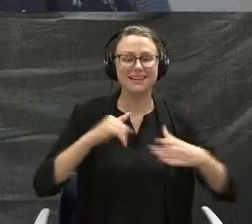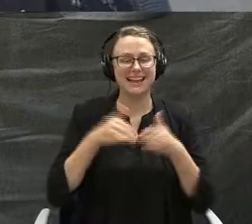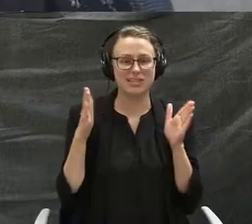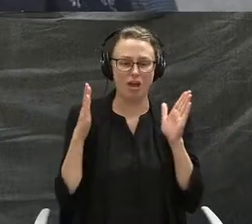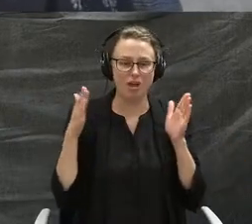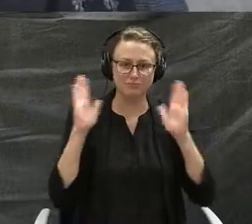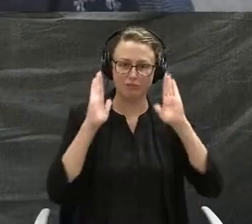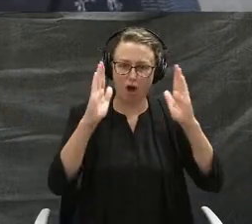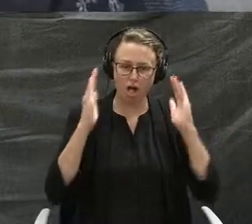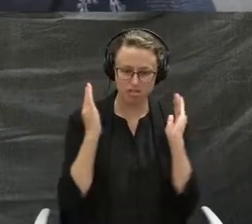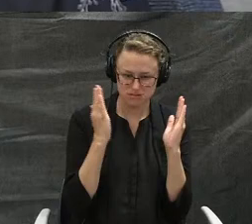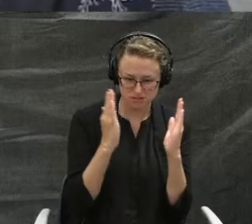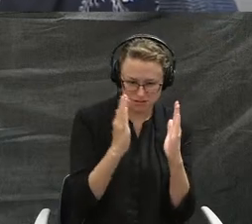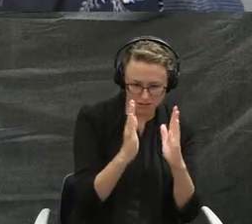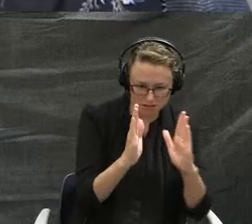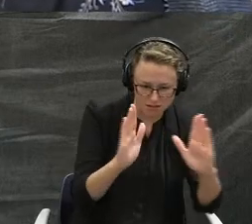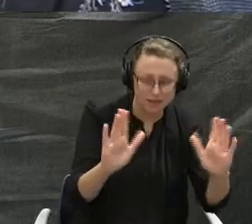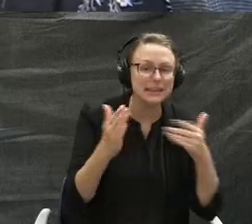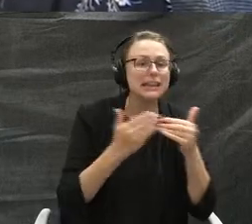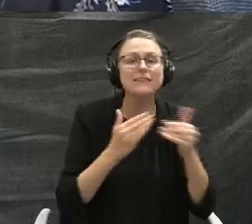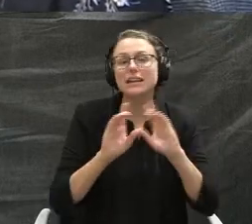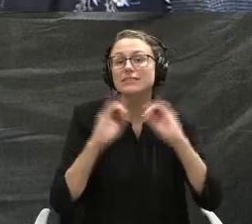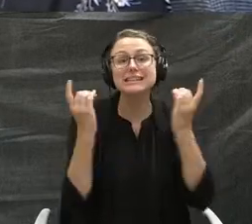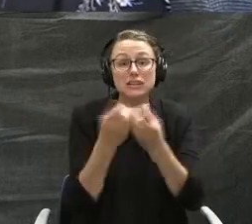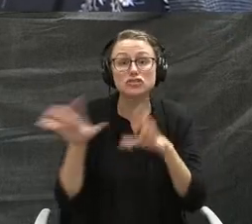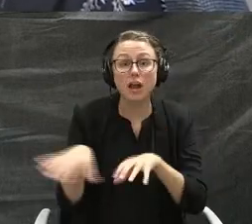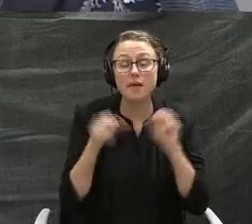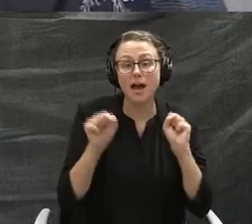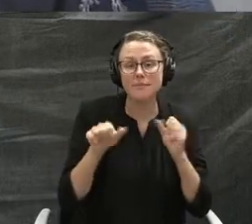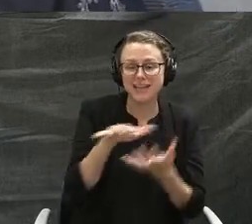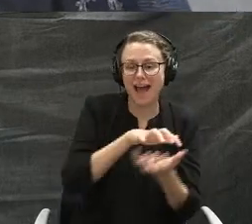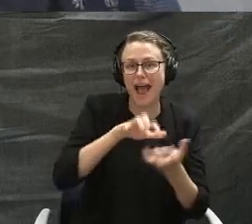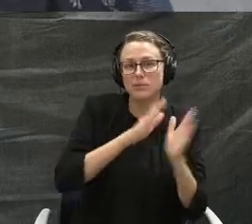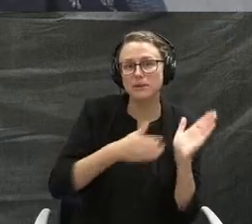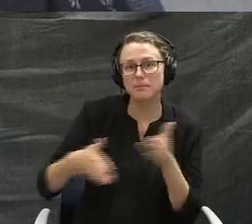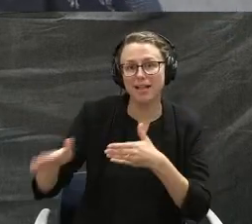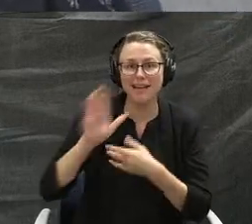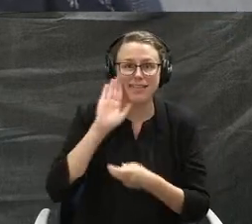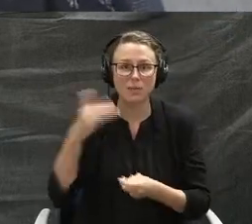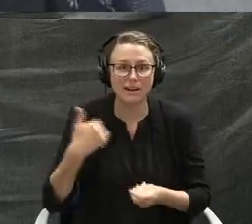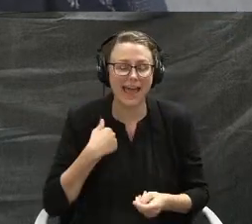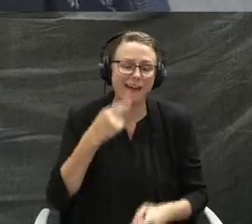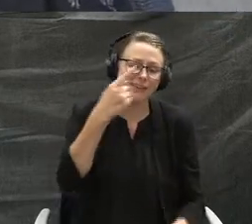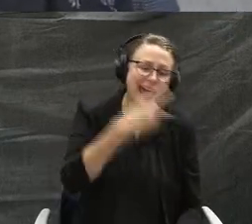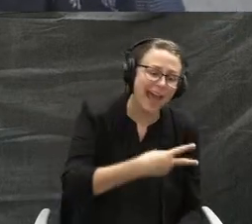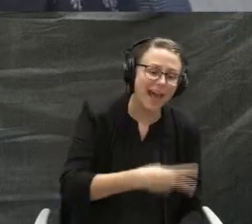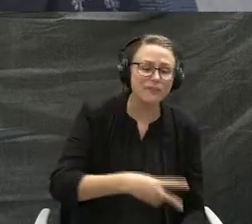of hallway, even if the district adopts a hybrid plan that would have half or 1/3 of students attending school